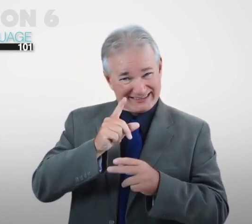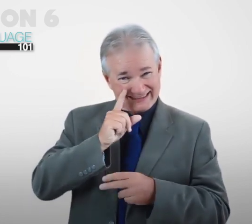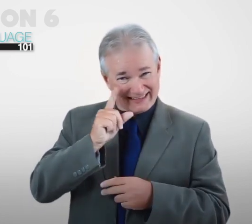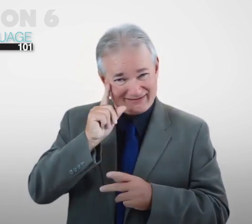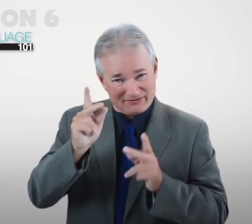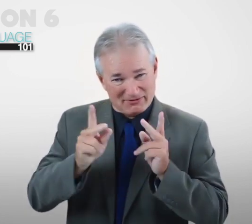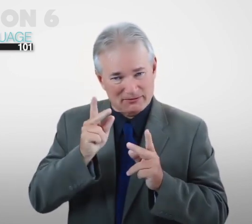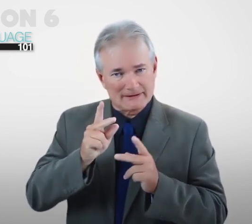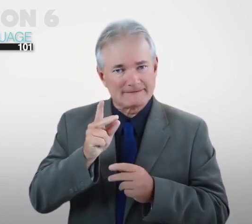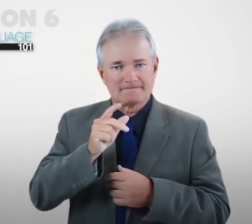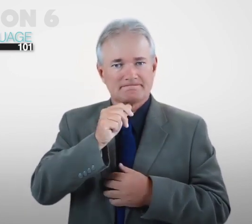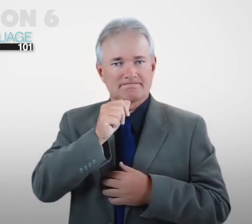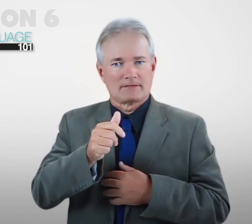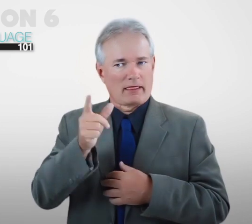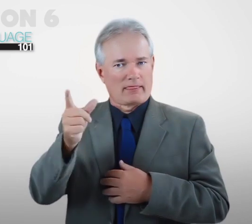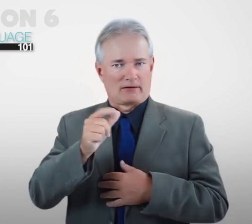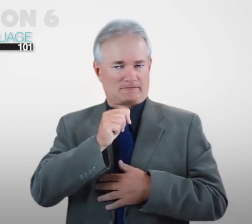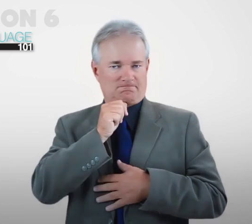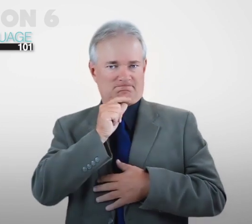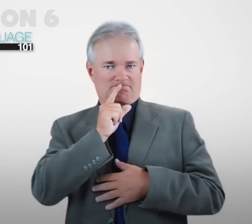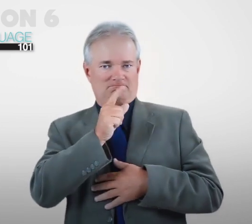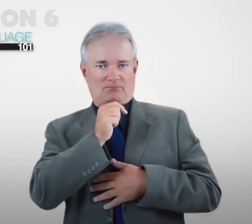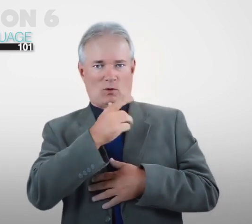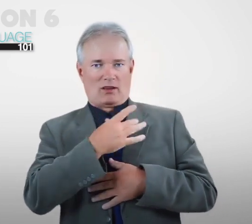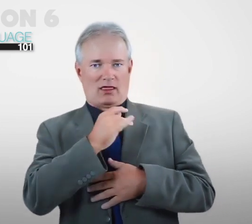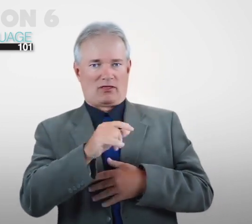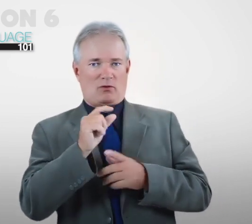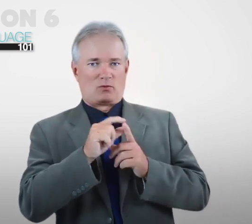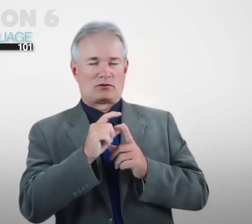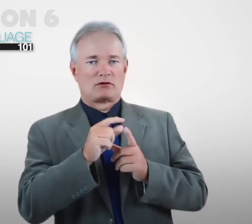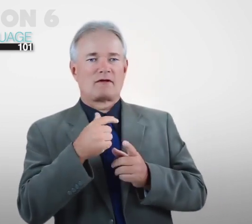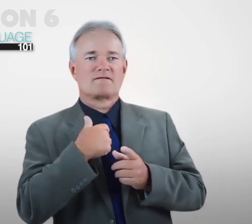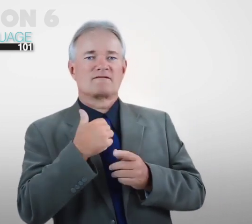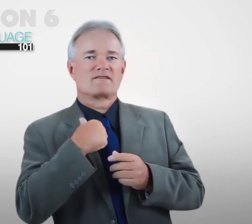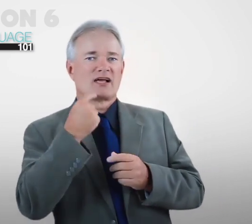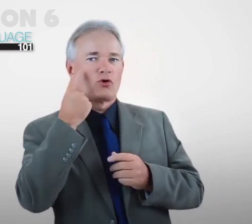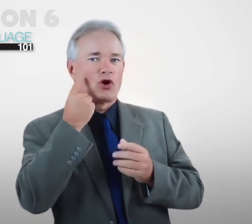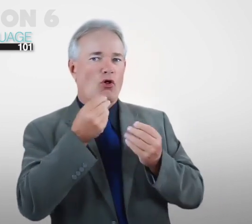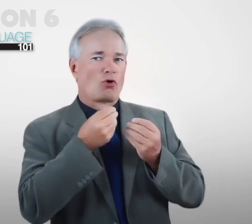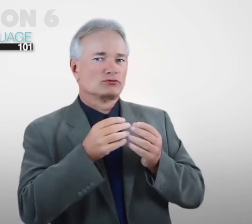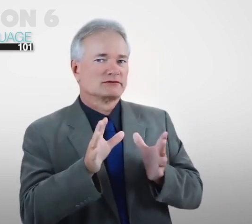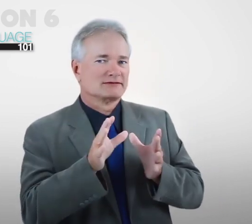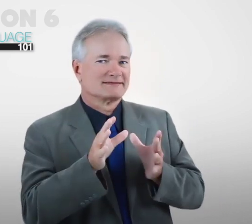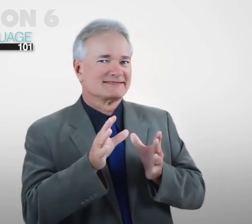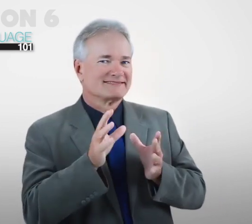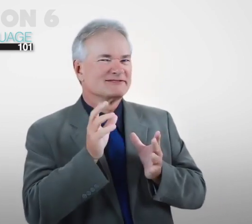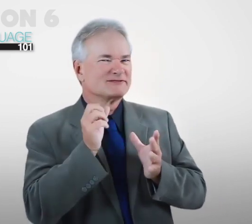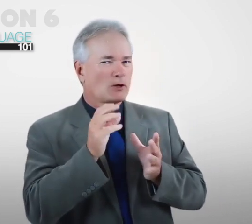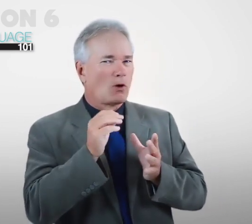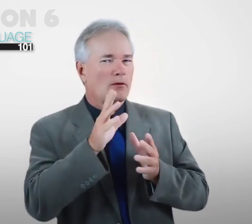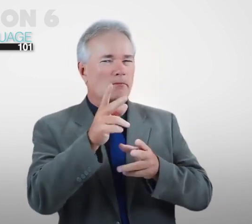they usually don't identify themselves as deaf people. They don't like that word or that term. They prefer hearing loss.